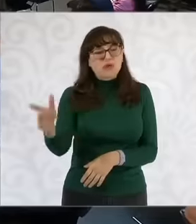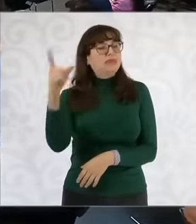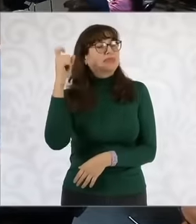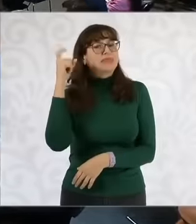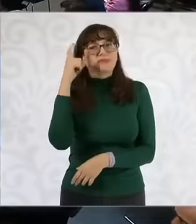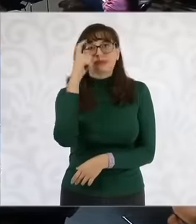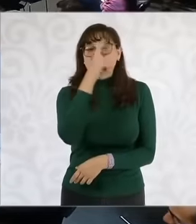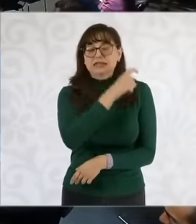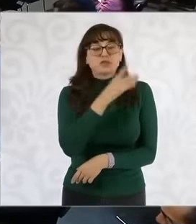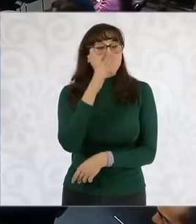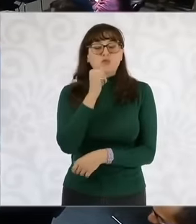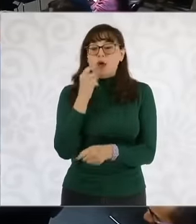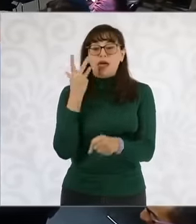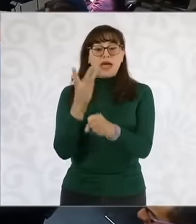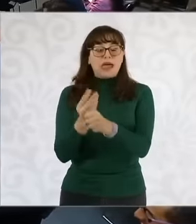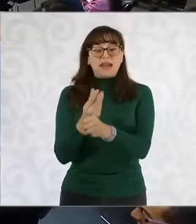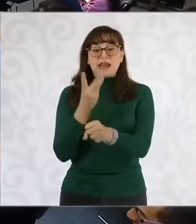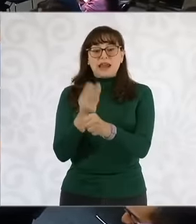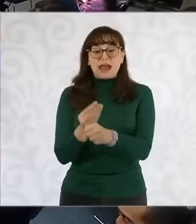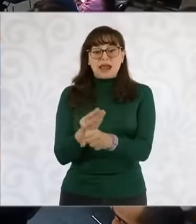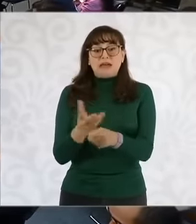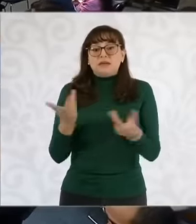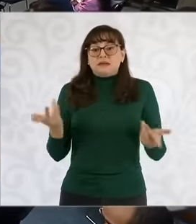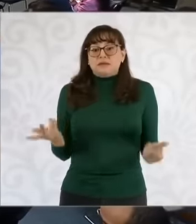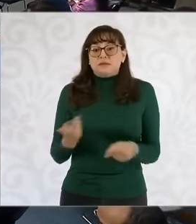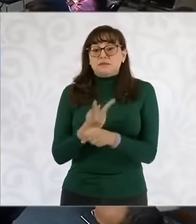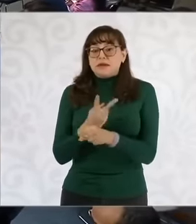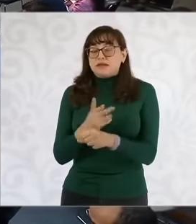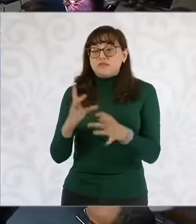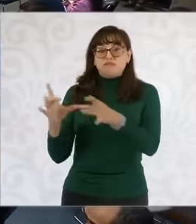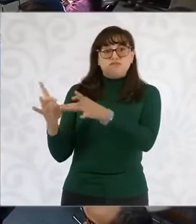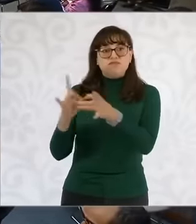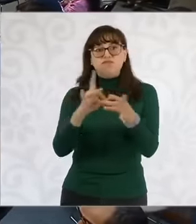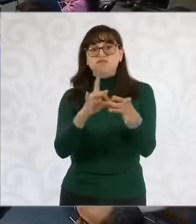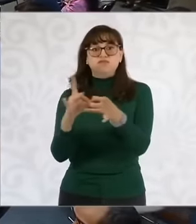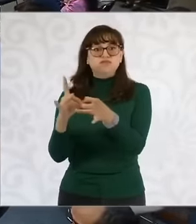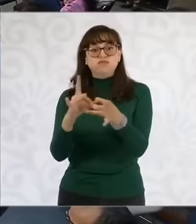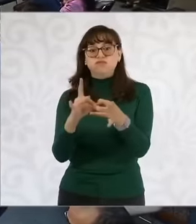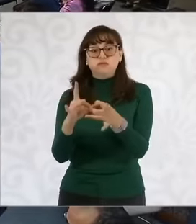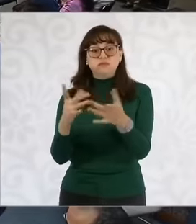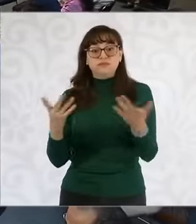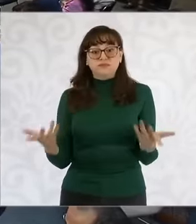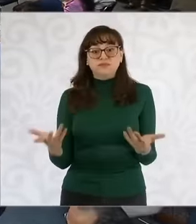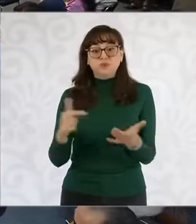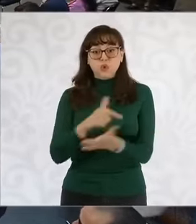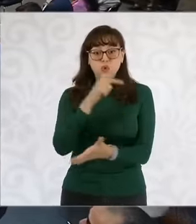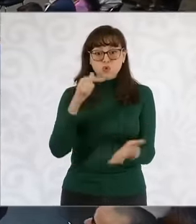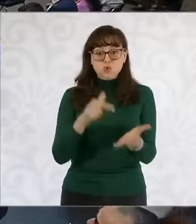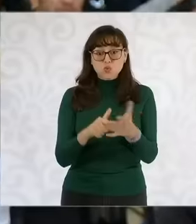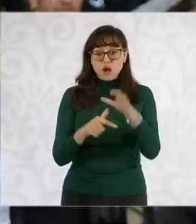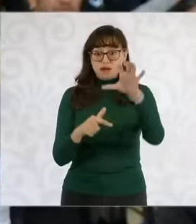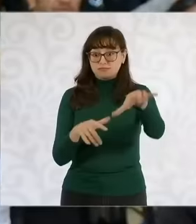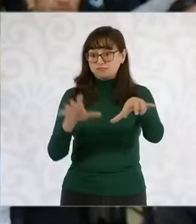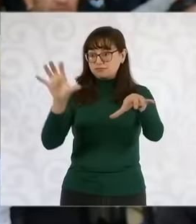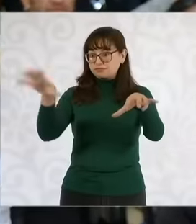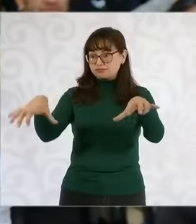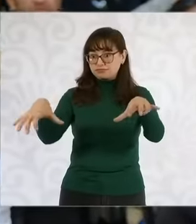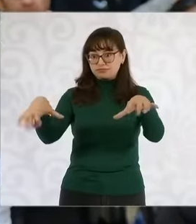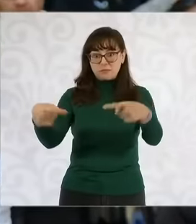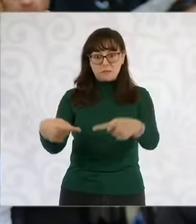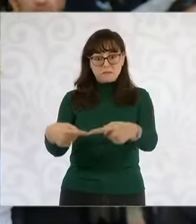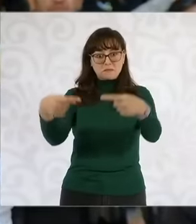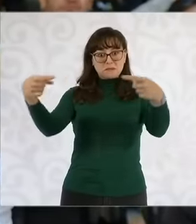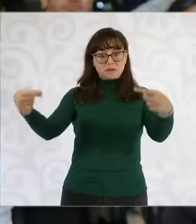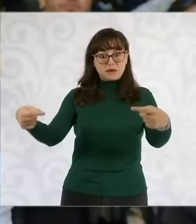way has slowed down the development of places like the fort and like Álamos that live off tourism,